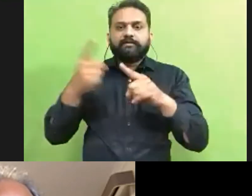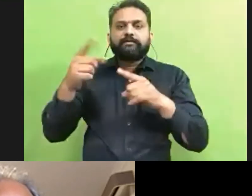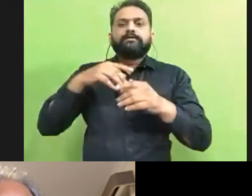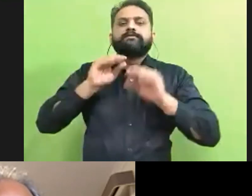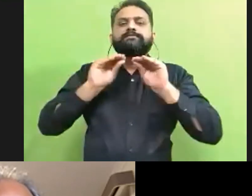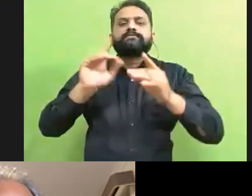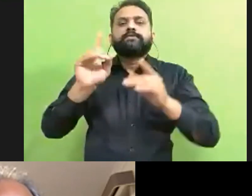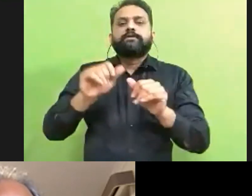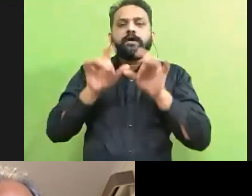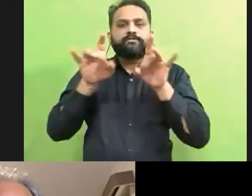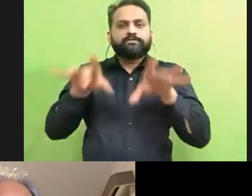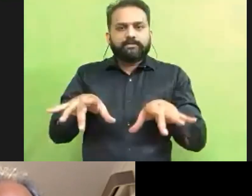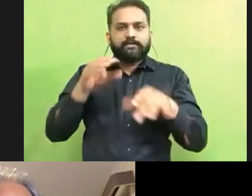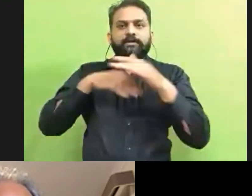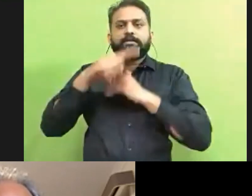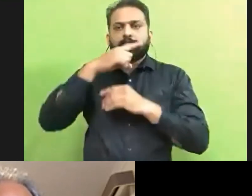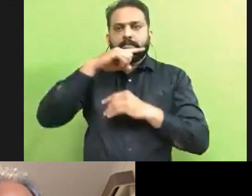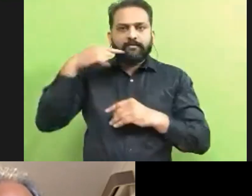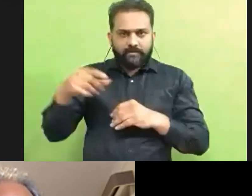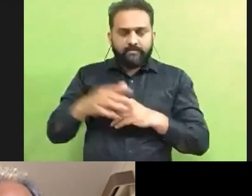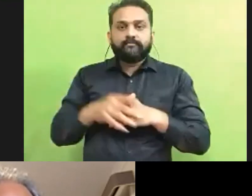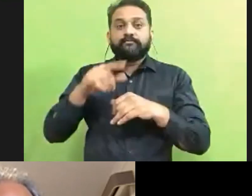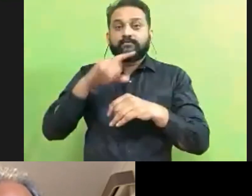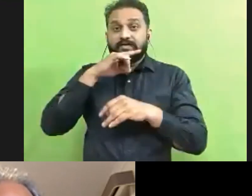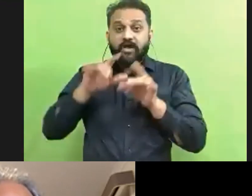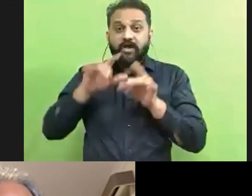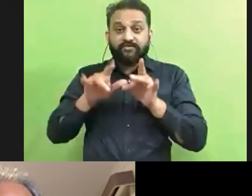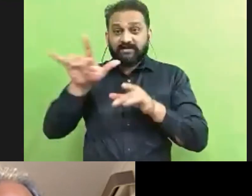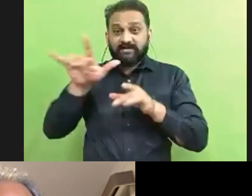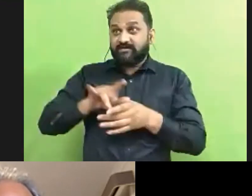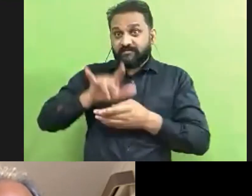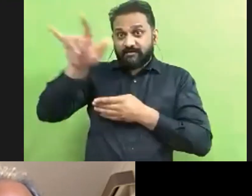before coming to australia sir was an assistant professor at school of law